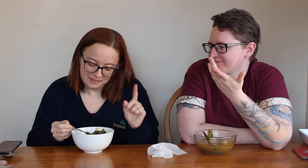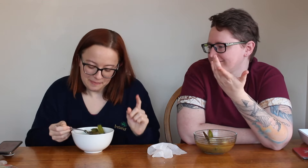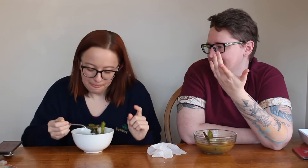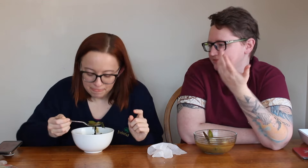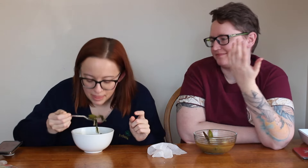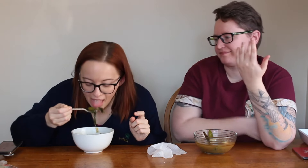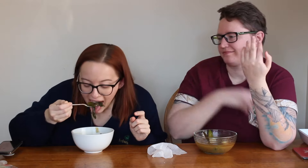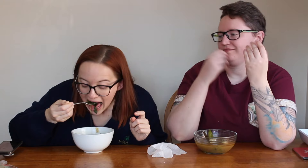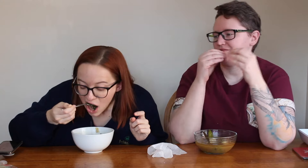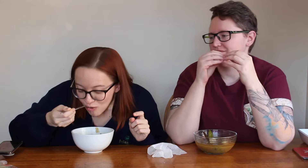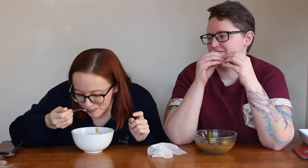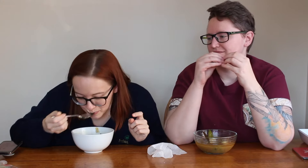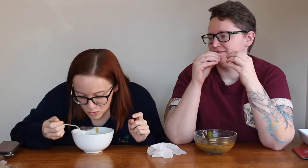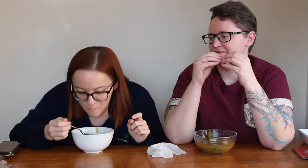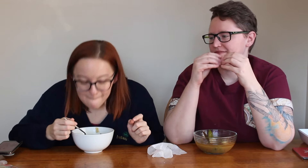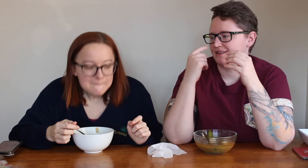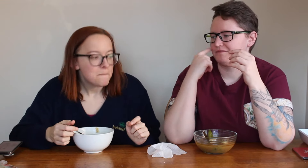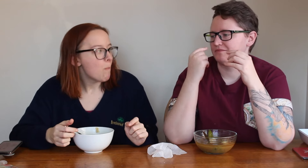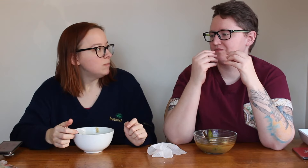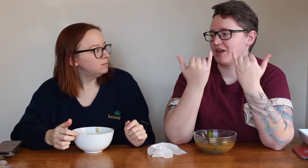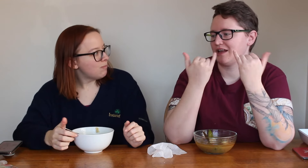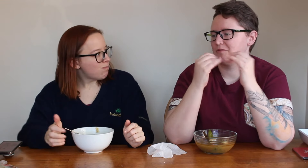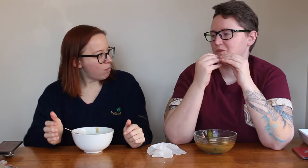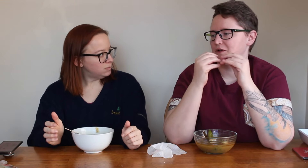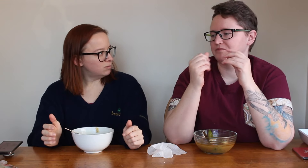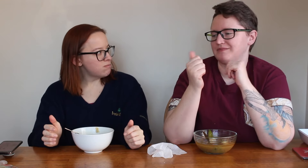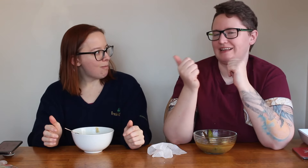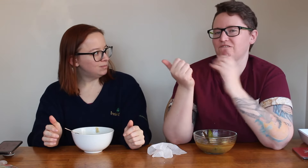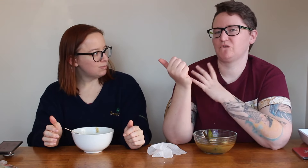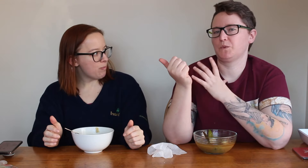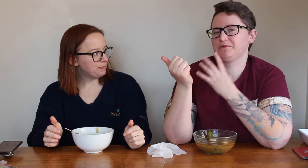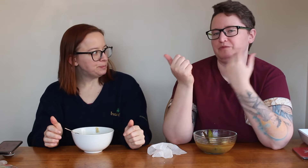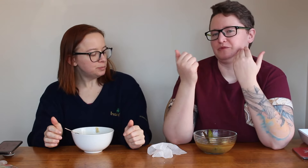Okay. It says, what type of educational system are you choosing for Mikko? Well...